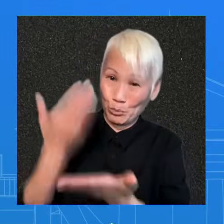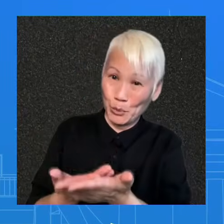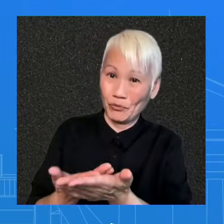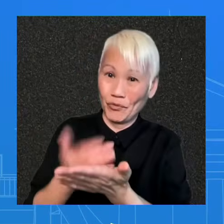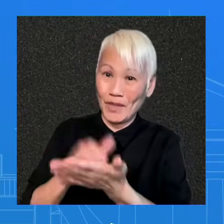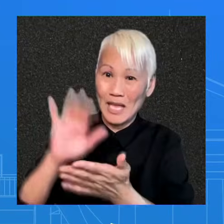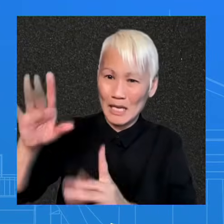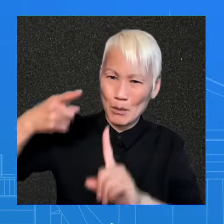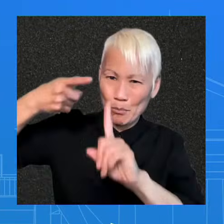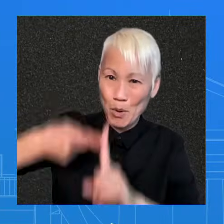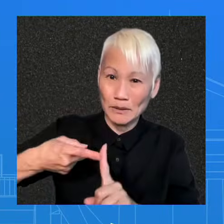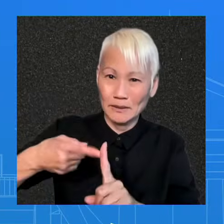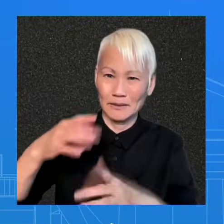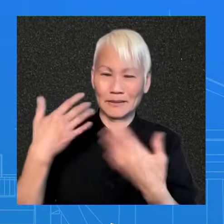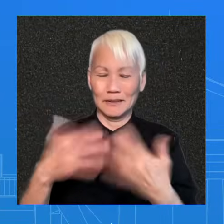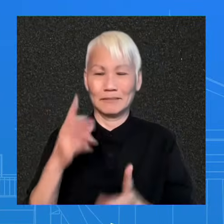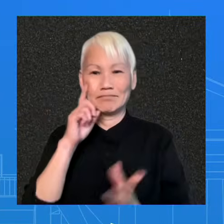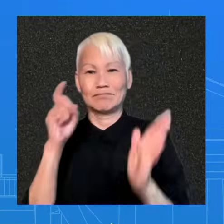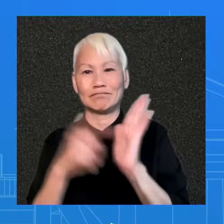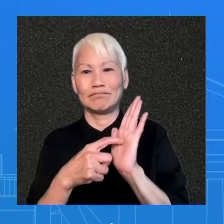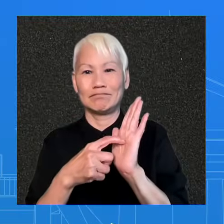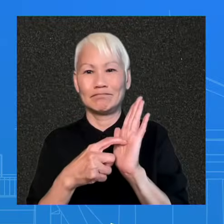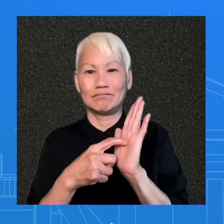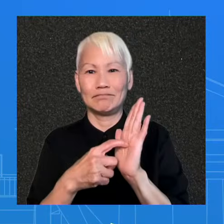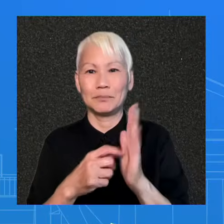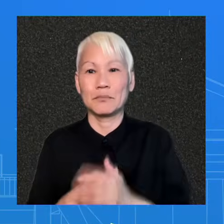The Press: So he feels like we're winning that competition? Ms. Jean-Pierre: What we feel like is we are